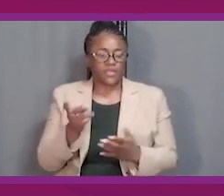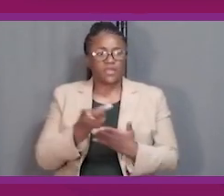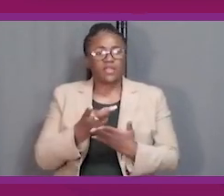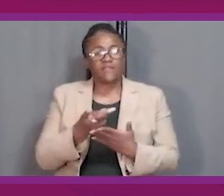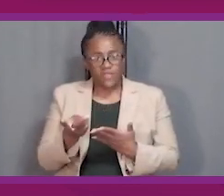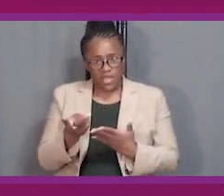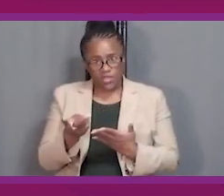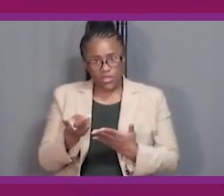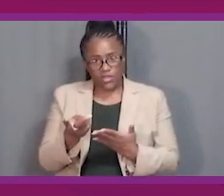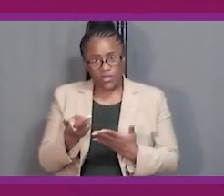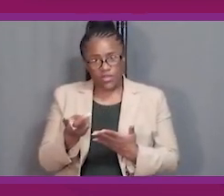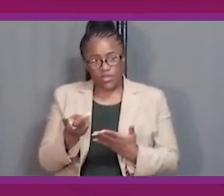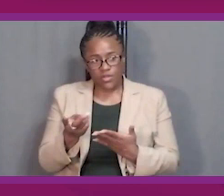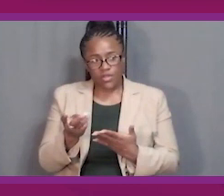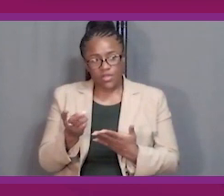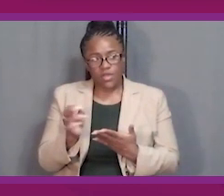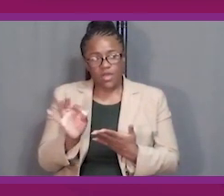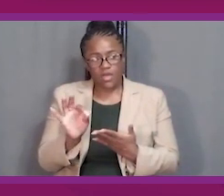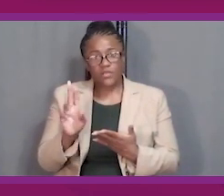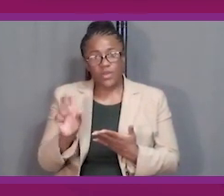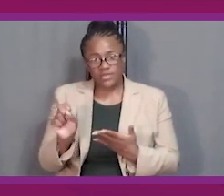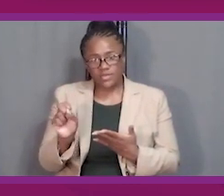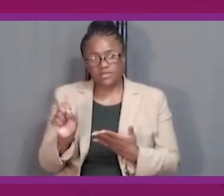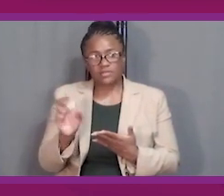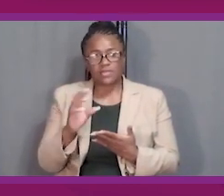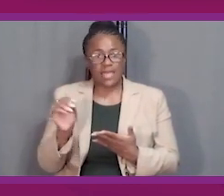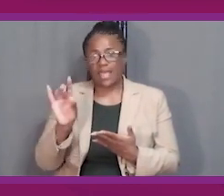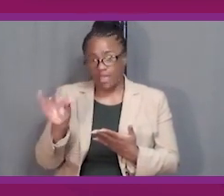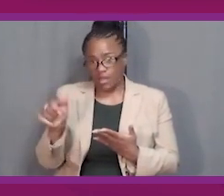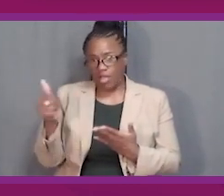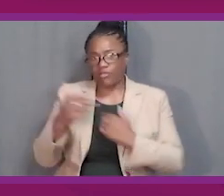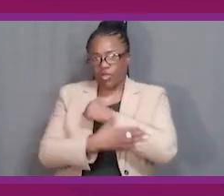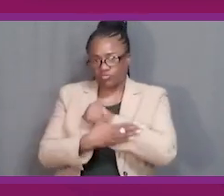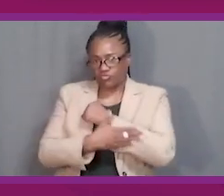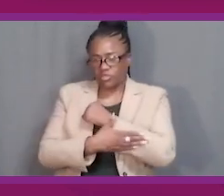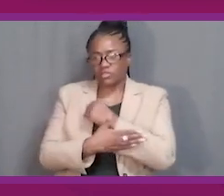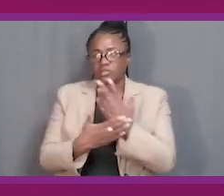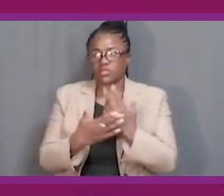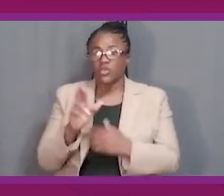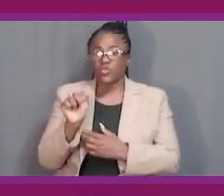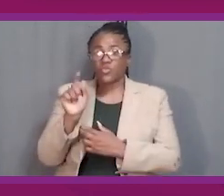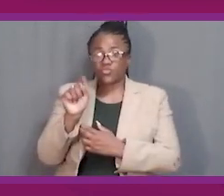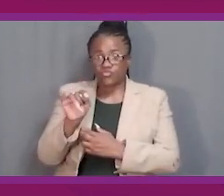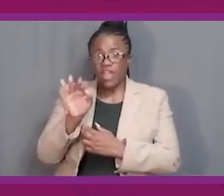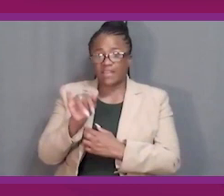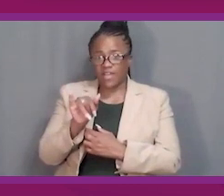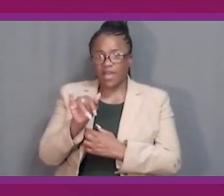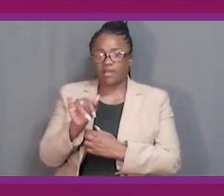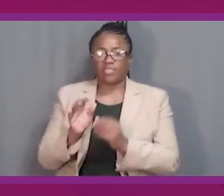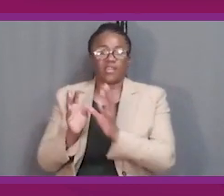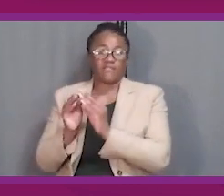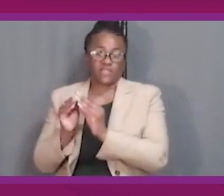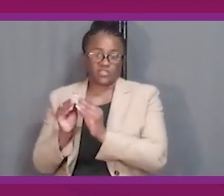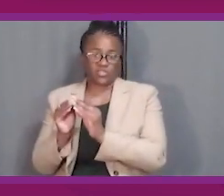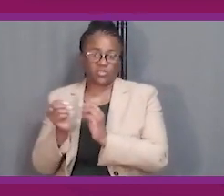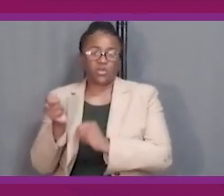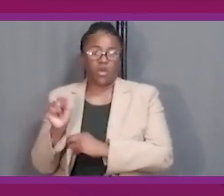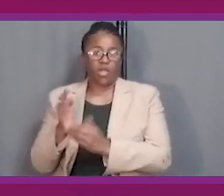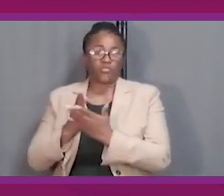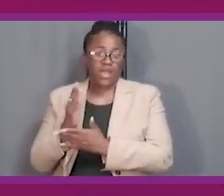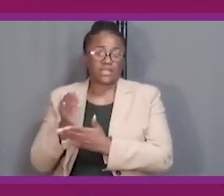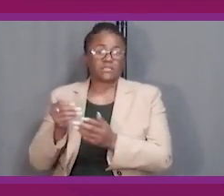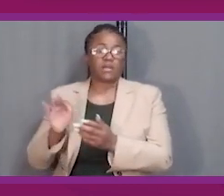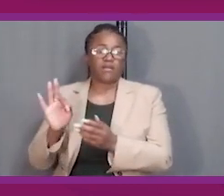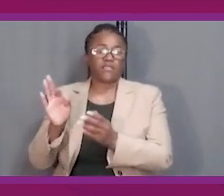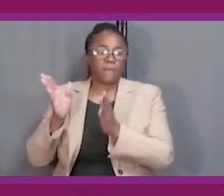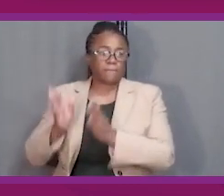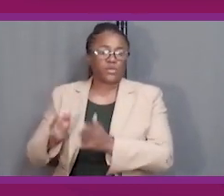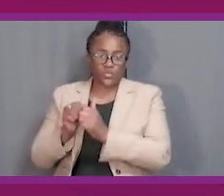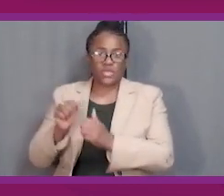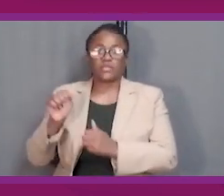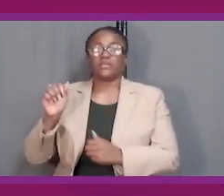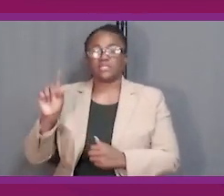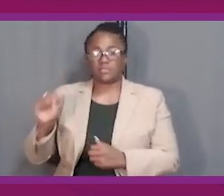to ratify the convention on the rights of persons with disabilities, the CRPD, has been an absolute